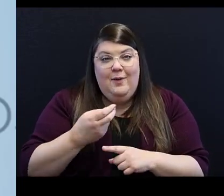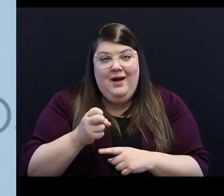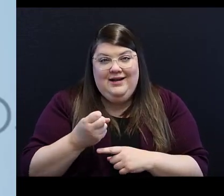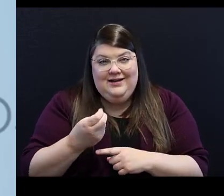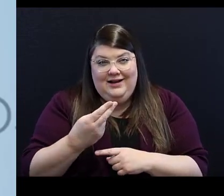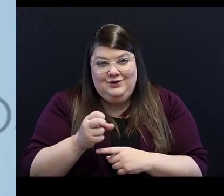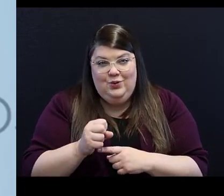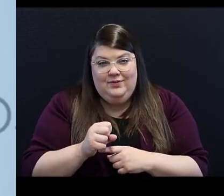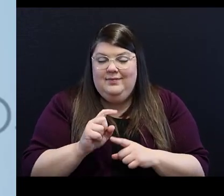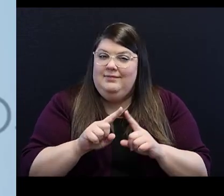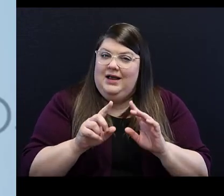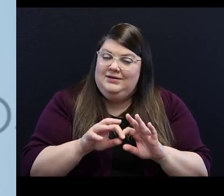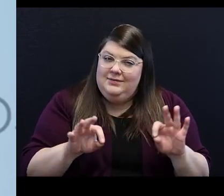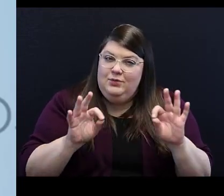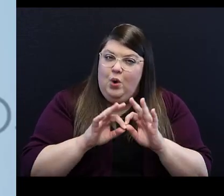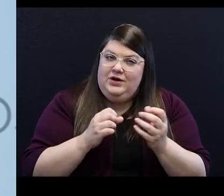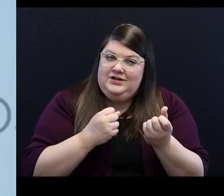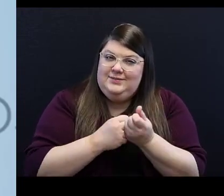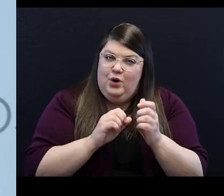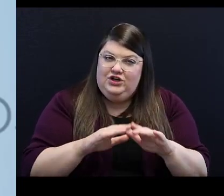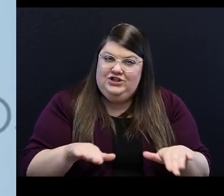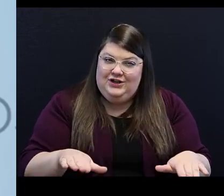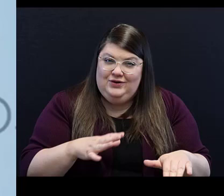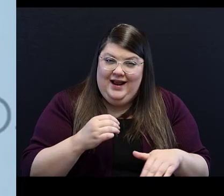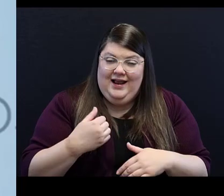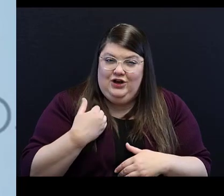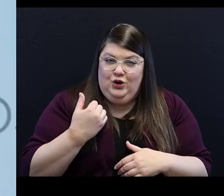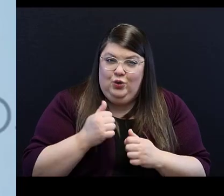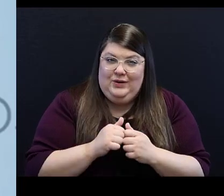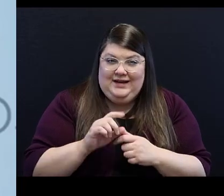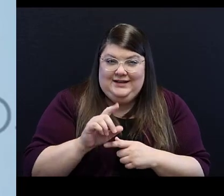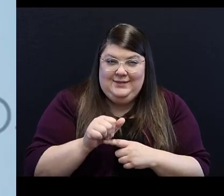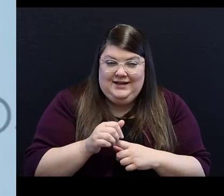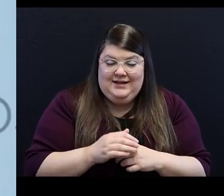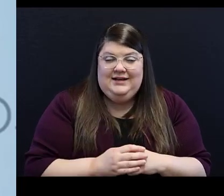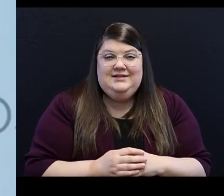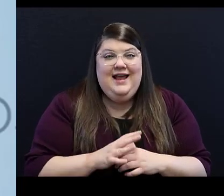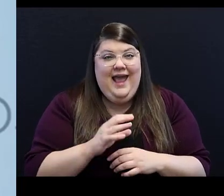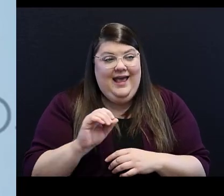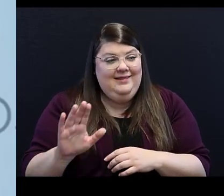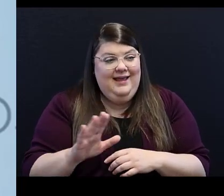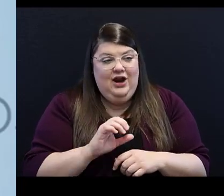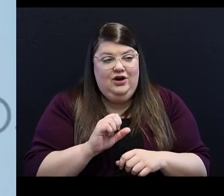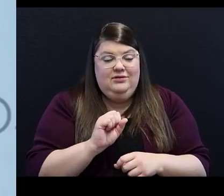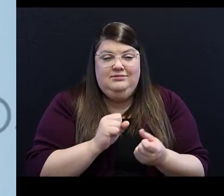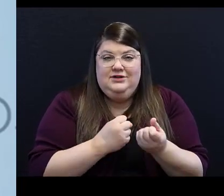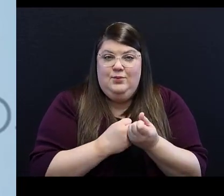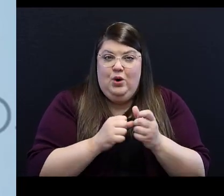It is important to support children and youth with disabilities and their support systems